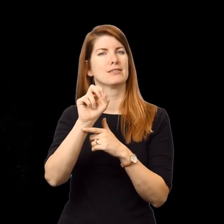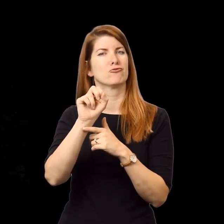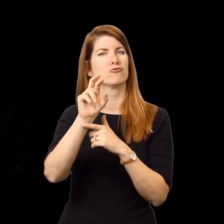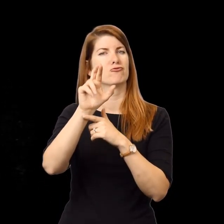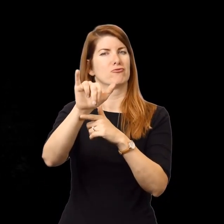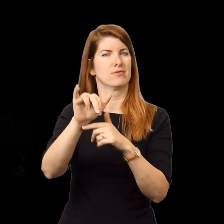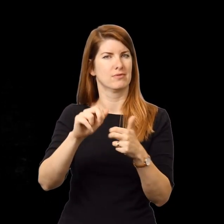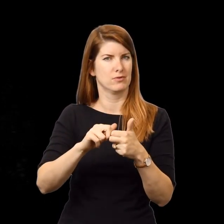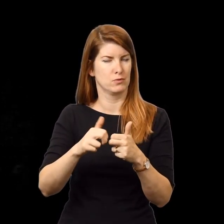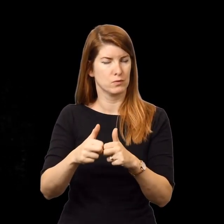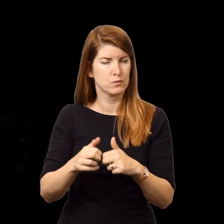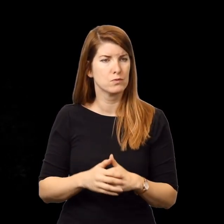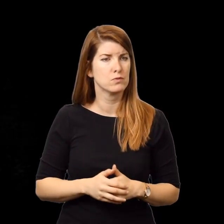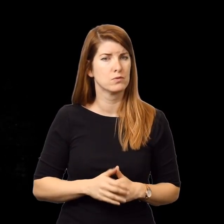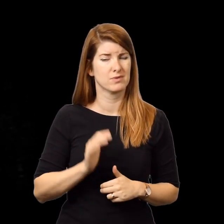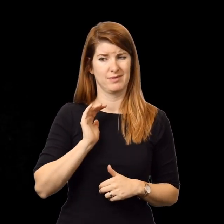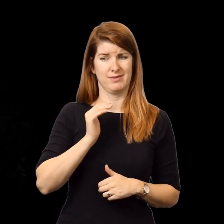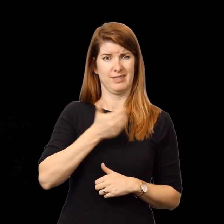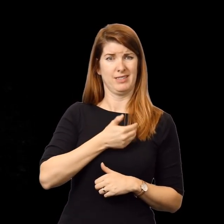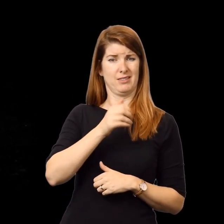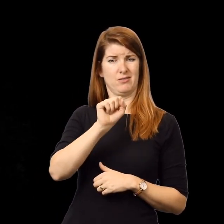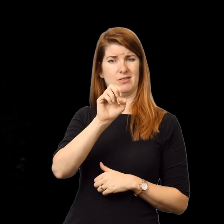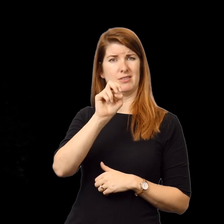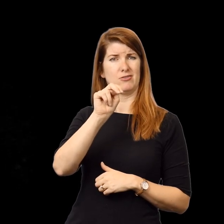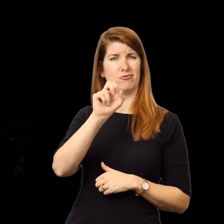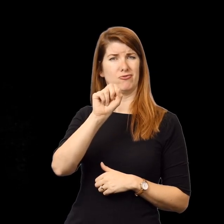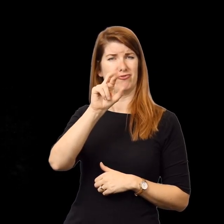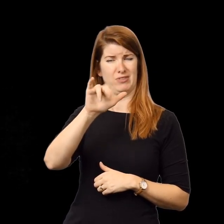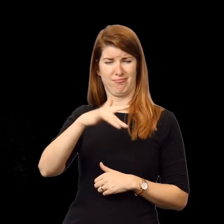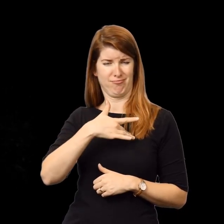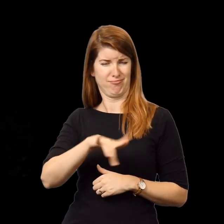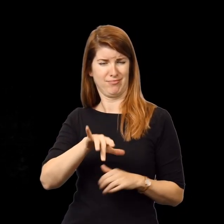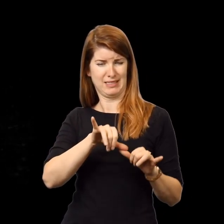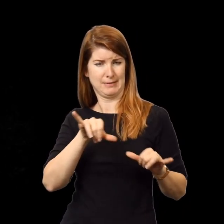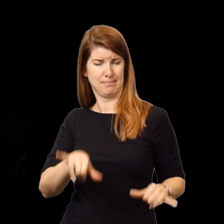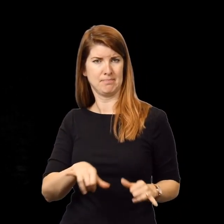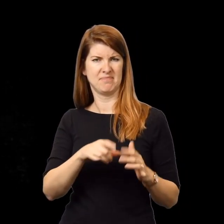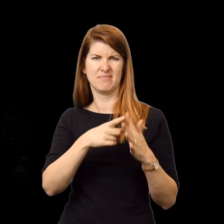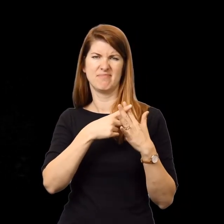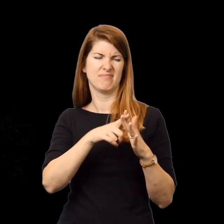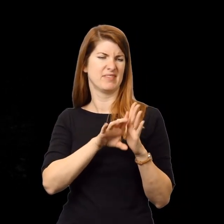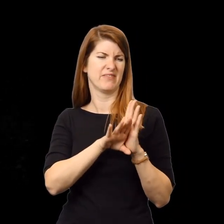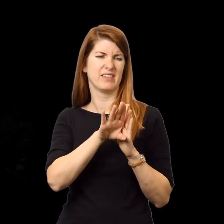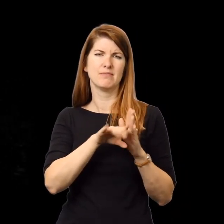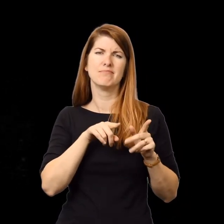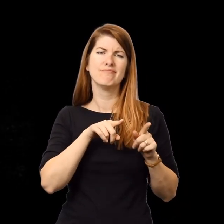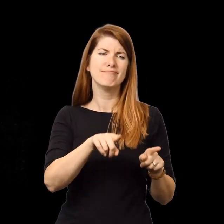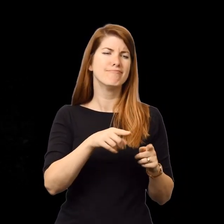So, our sensory system develops early on in the infant/toddler,